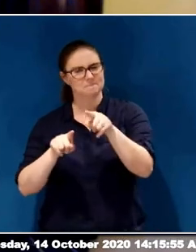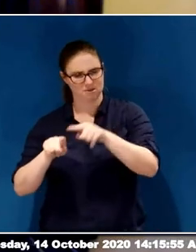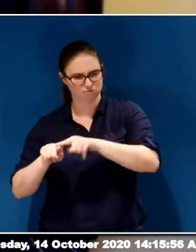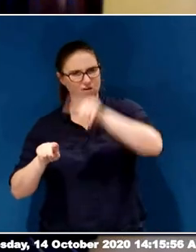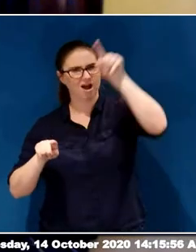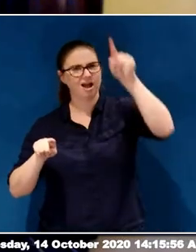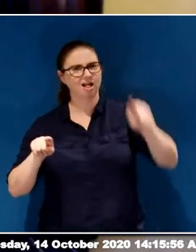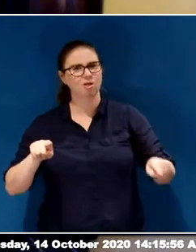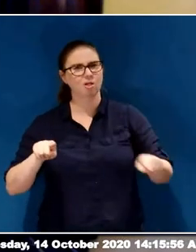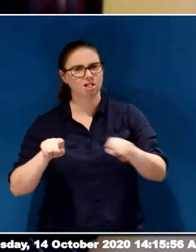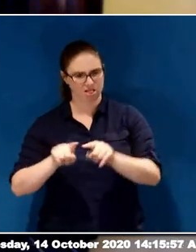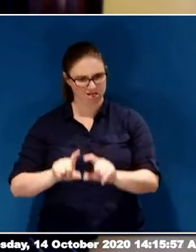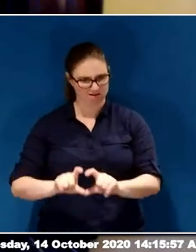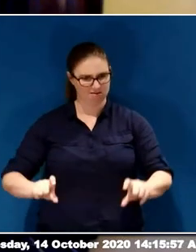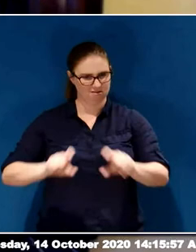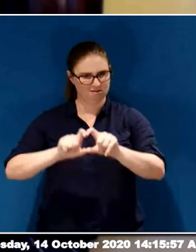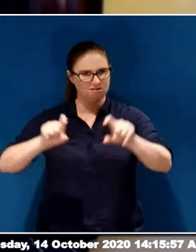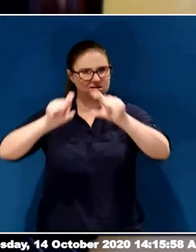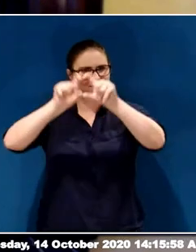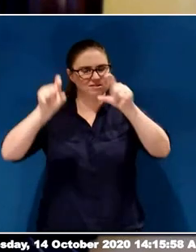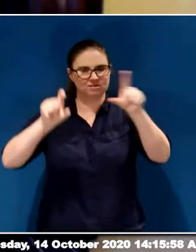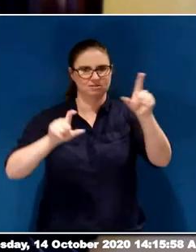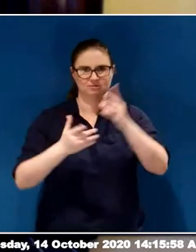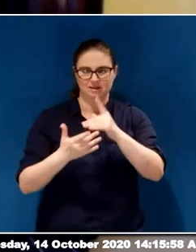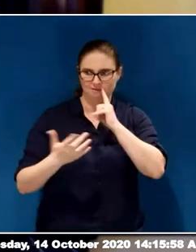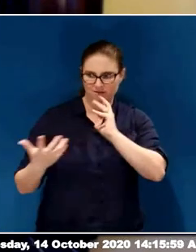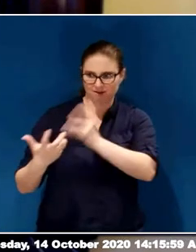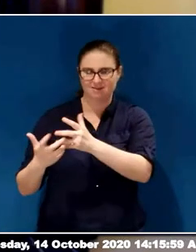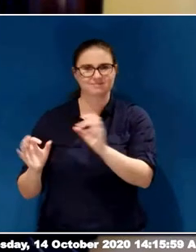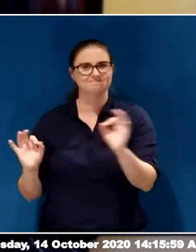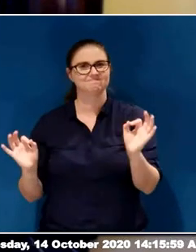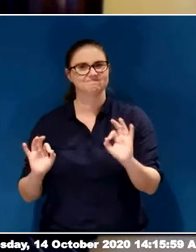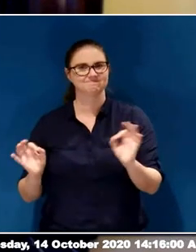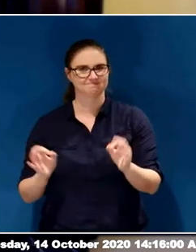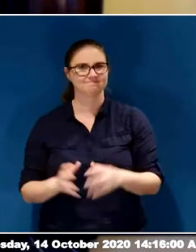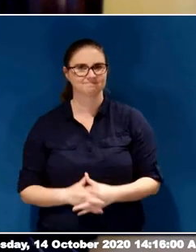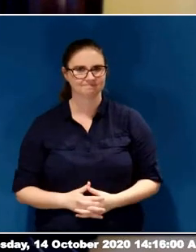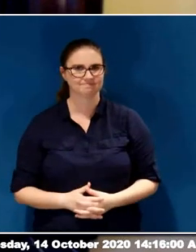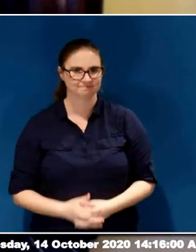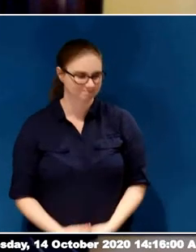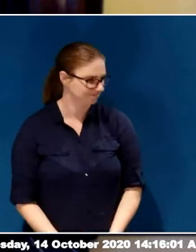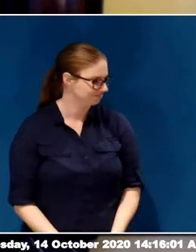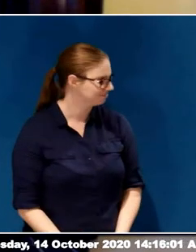That brings us to the important topic of teacher education,